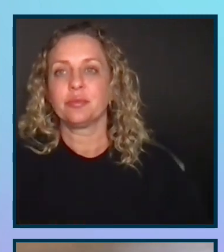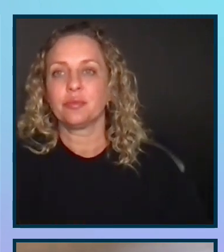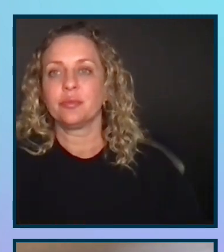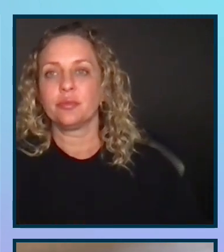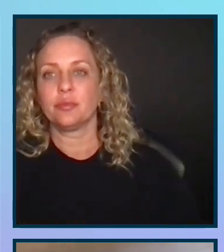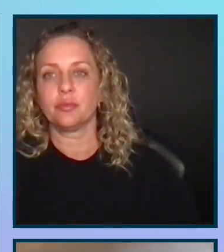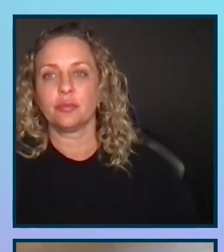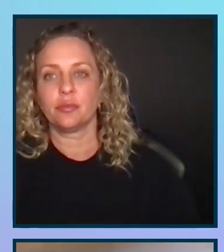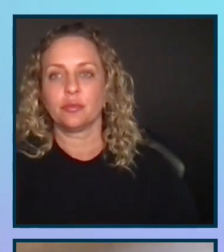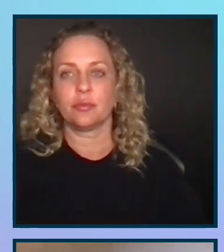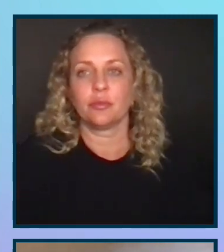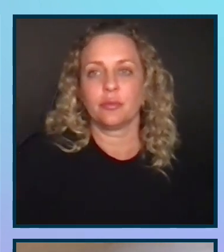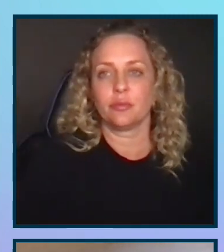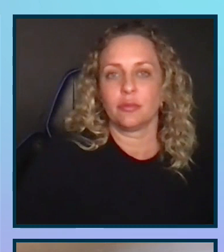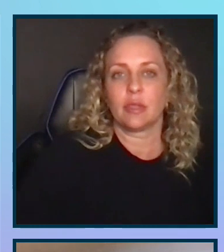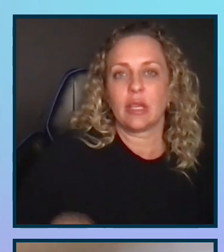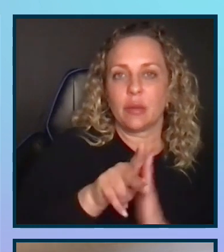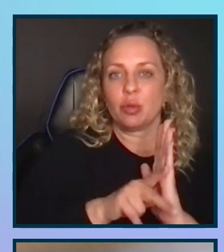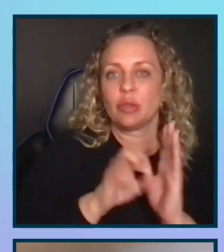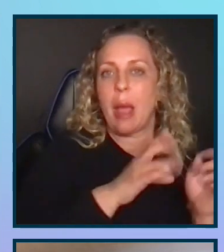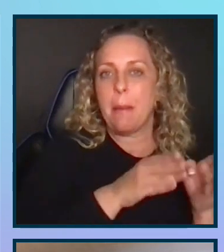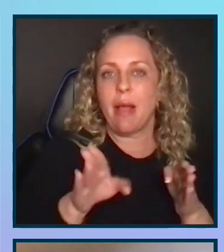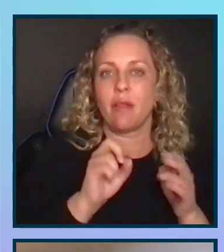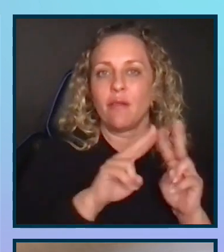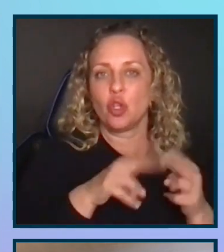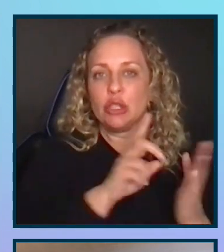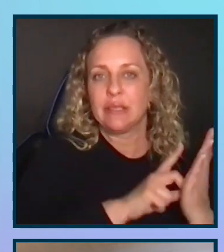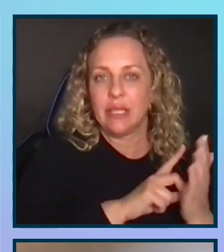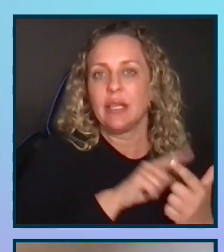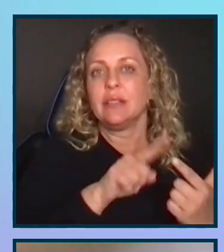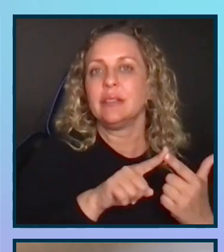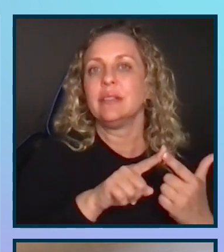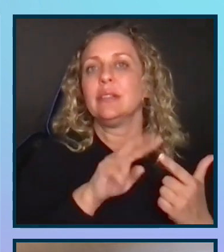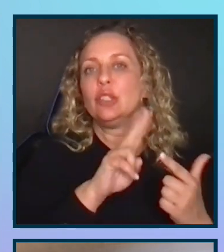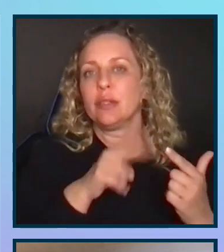The principles and methods of Universal Design, Universal Design for Learning,